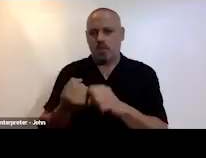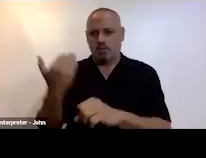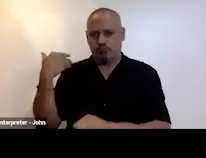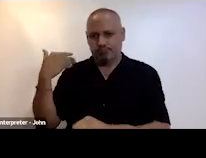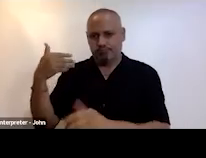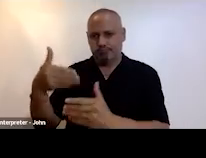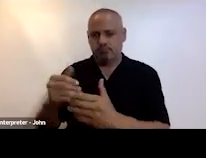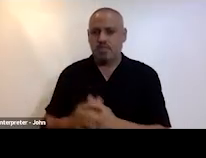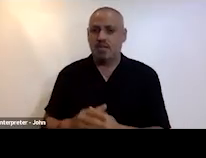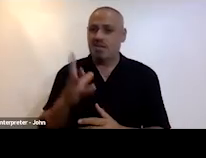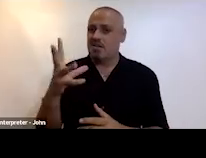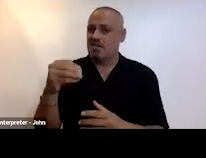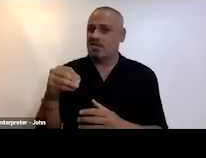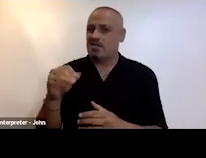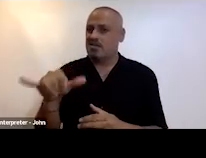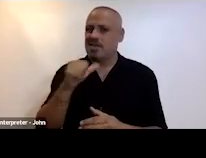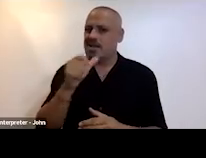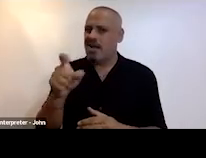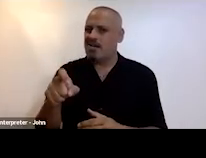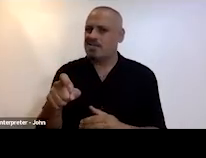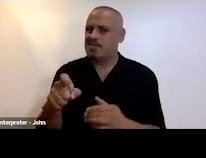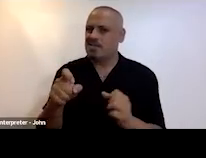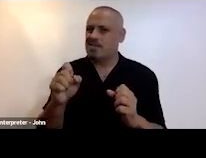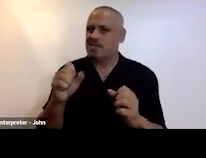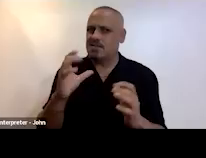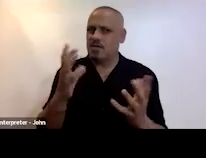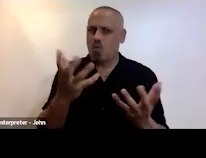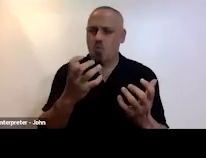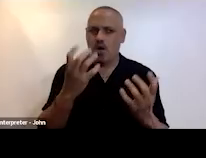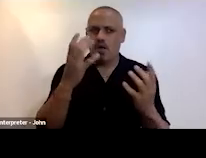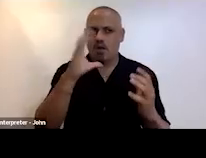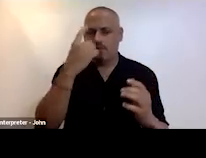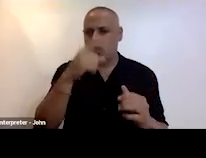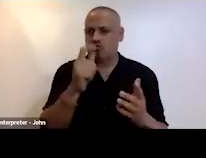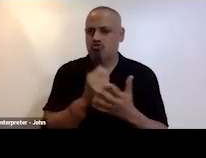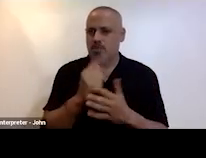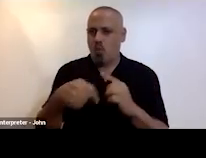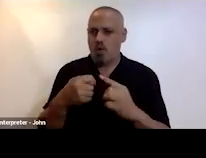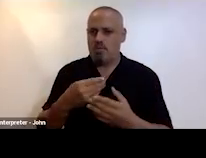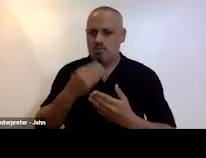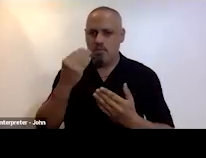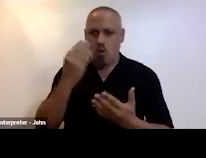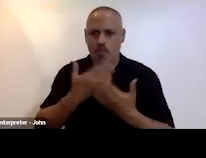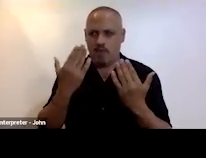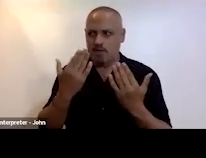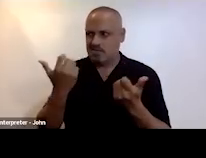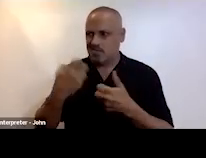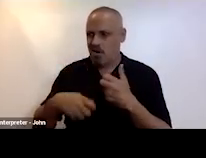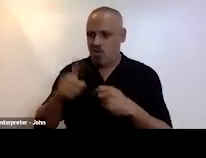And part of it is that they're not necessarily likely to seek treatment when they're homeless. It's really hard to do that when you're not housed.